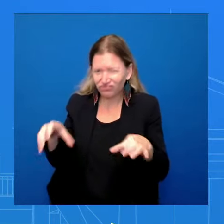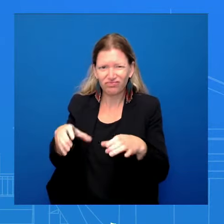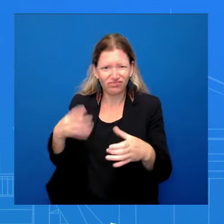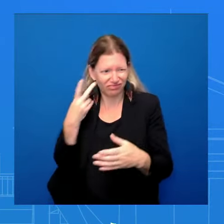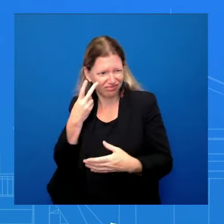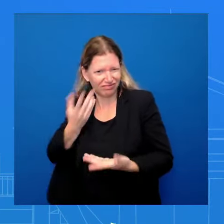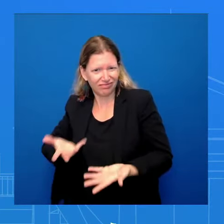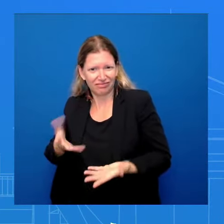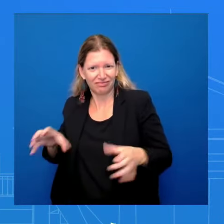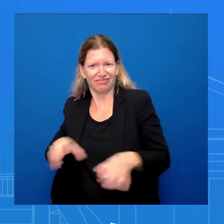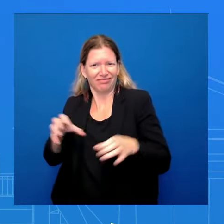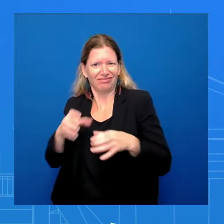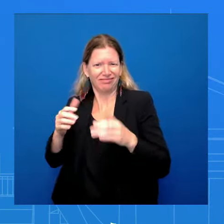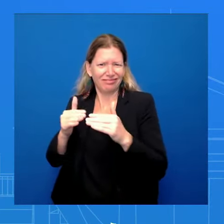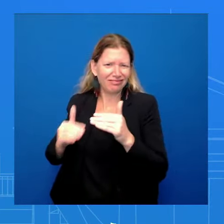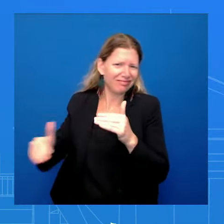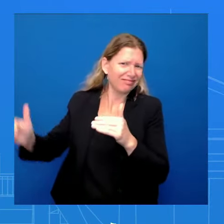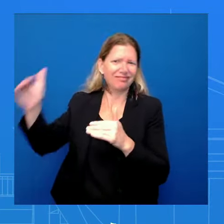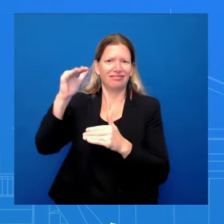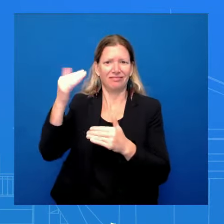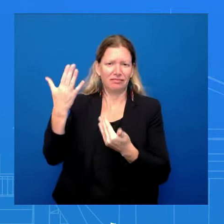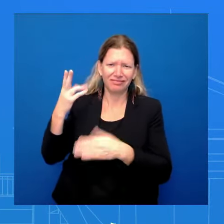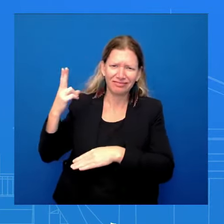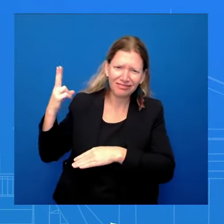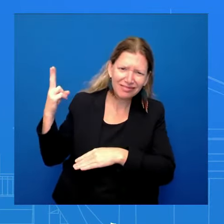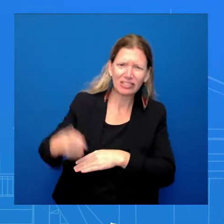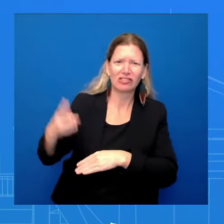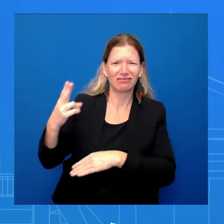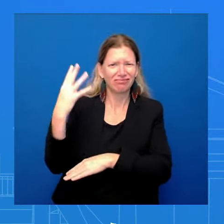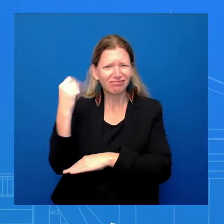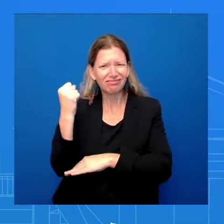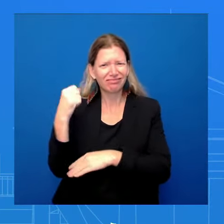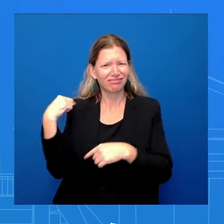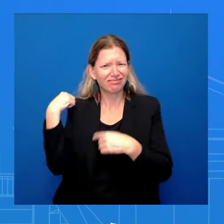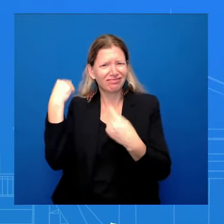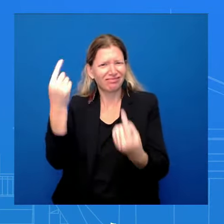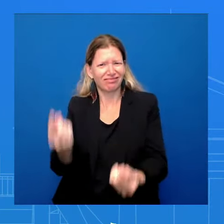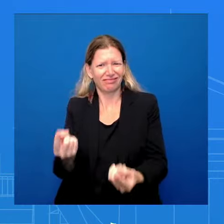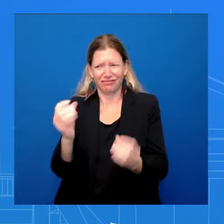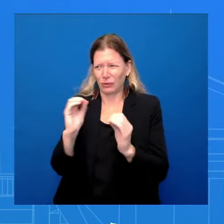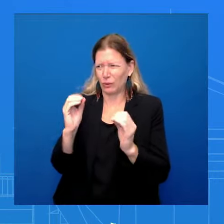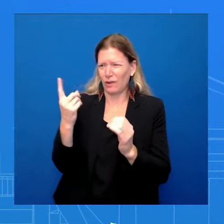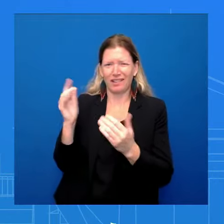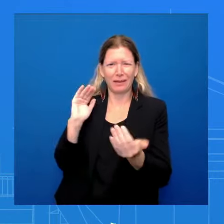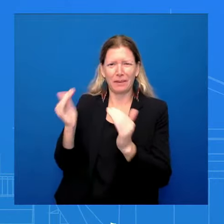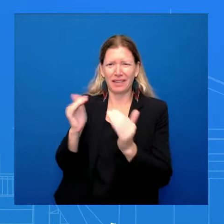that others are not able to -- others are not able to do, right? And I think that's really important, too. When you look at his record,